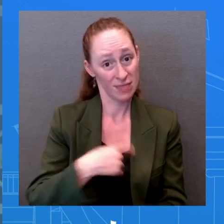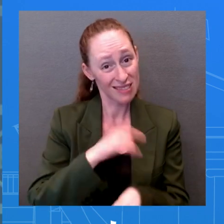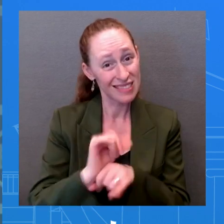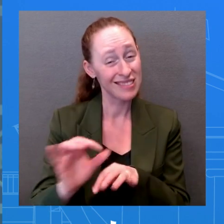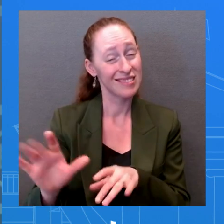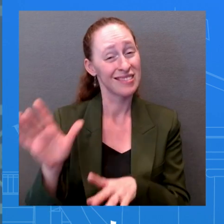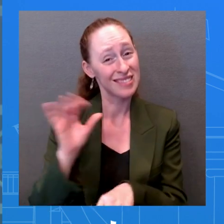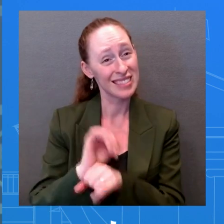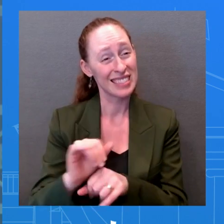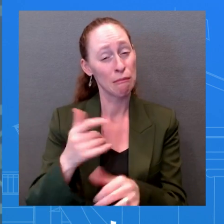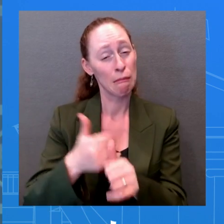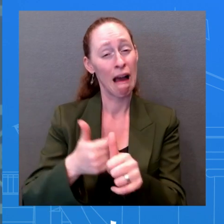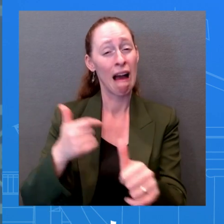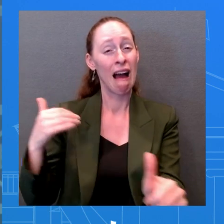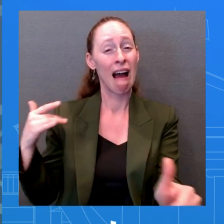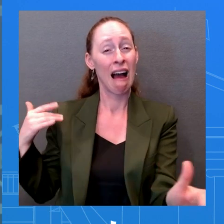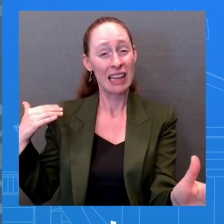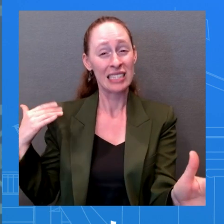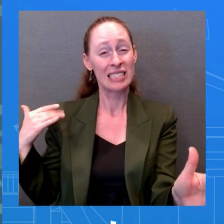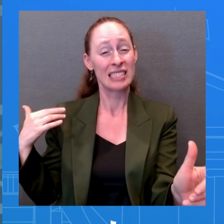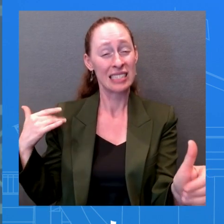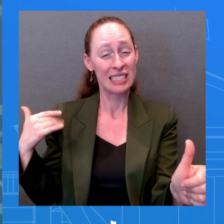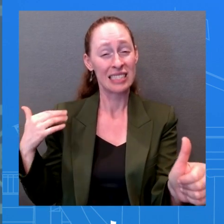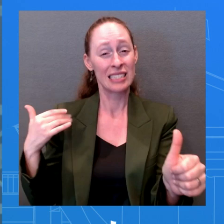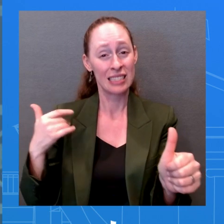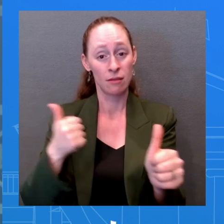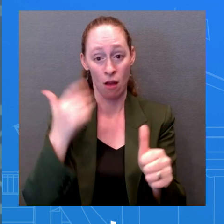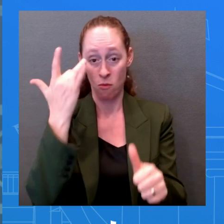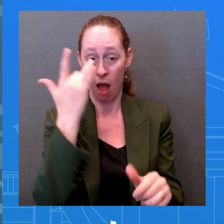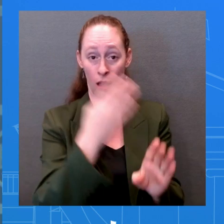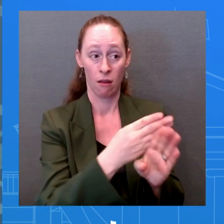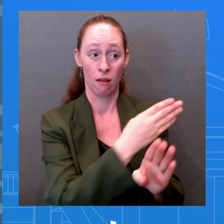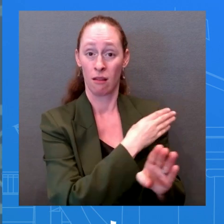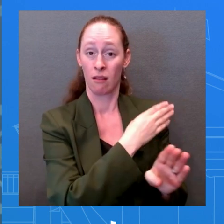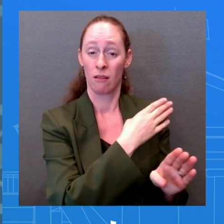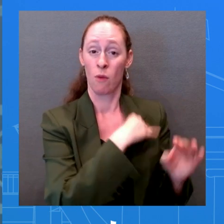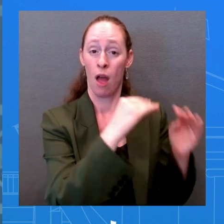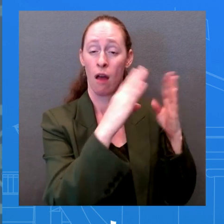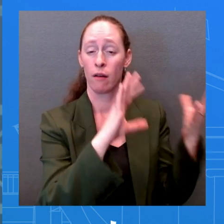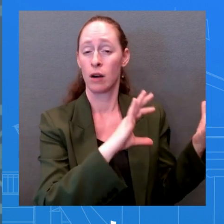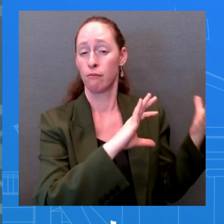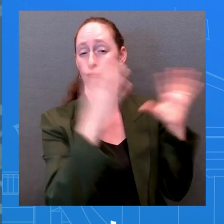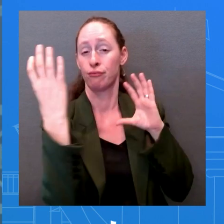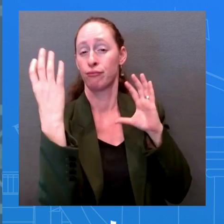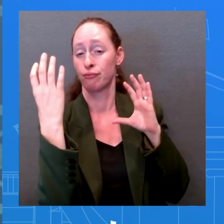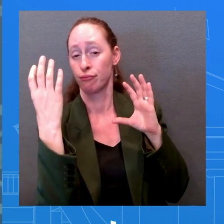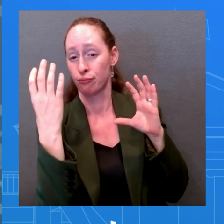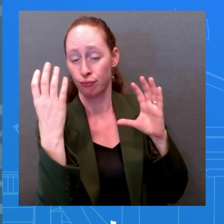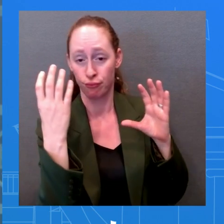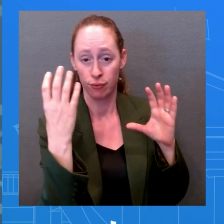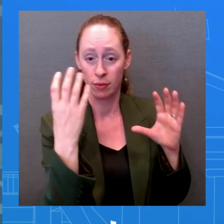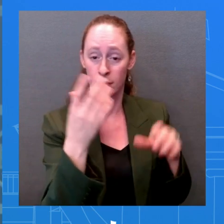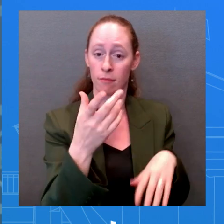It is not like turning the light switch on; it is going to take some time. But I'll say this: More individuals encountered